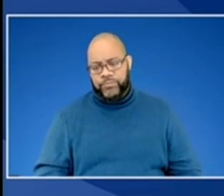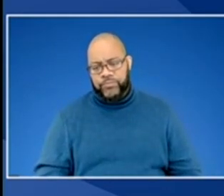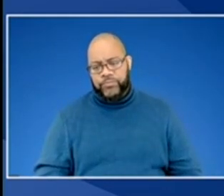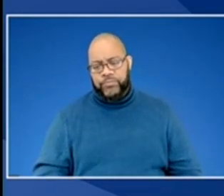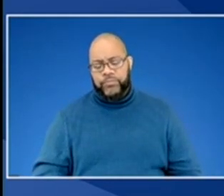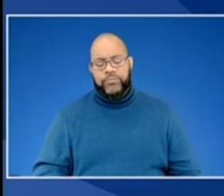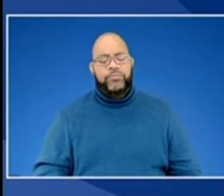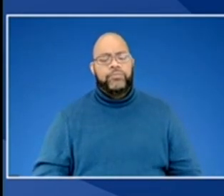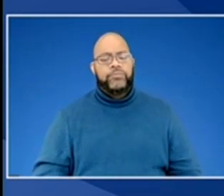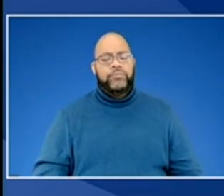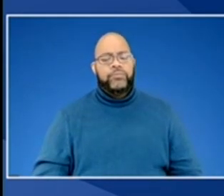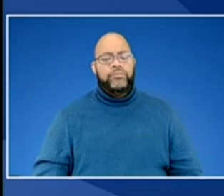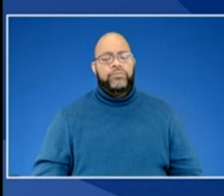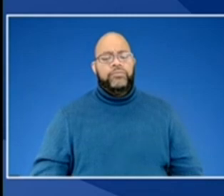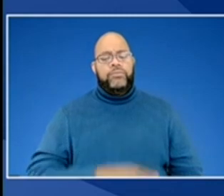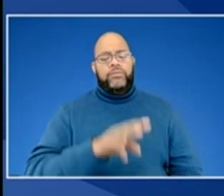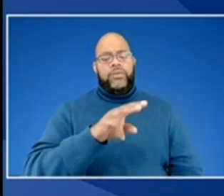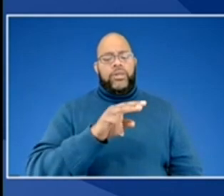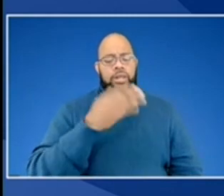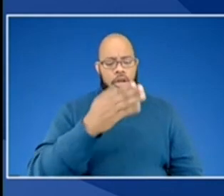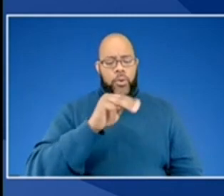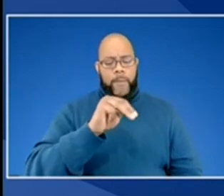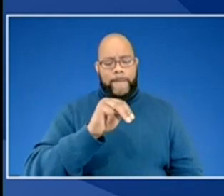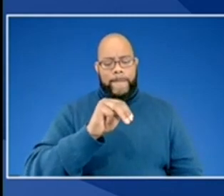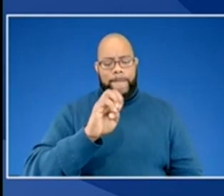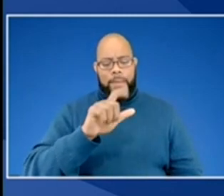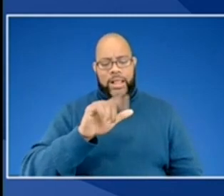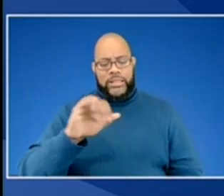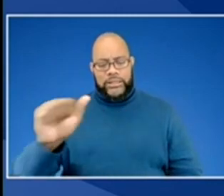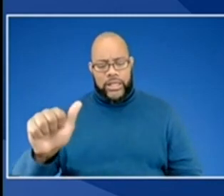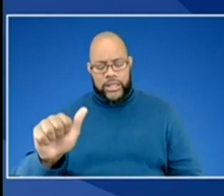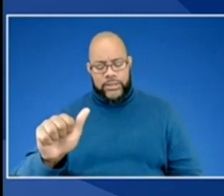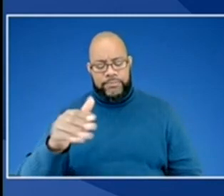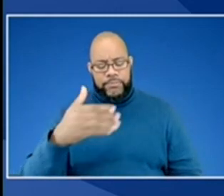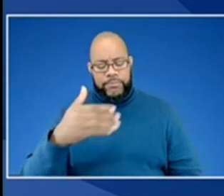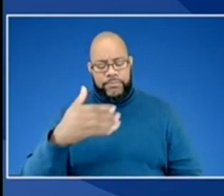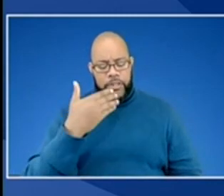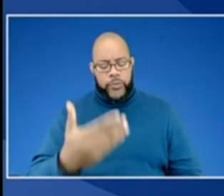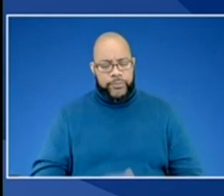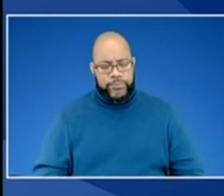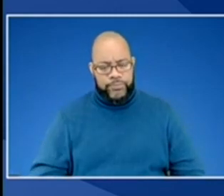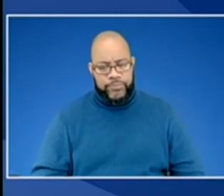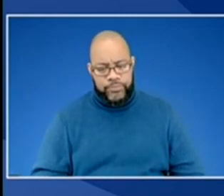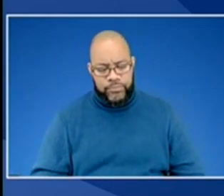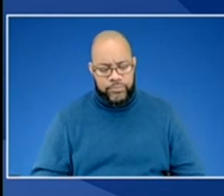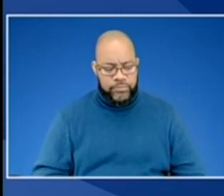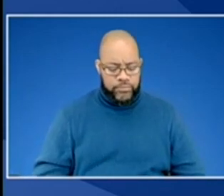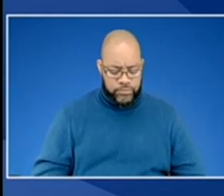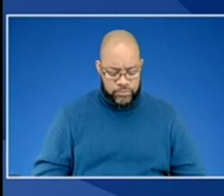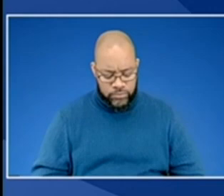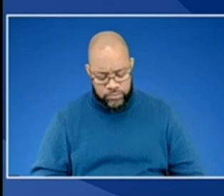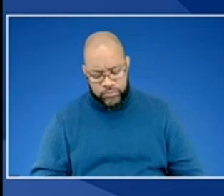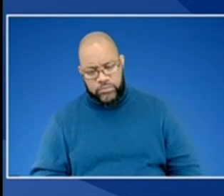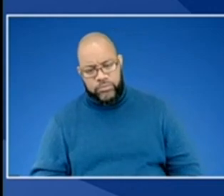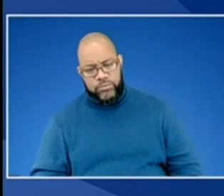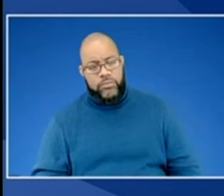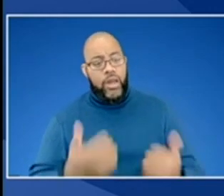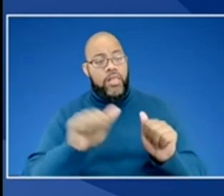Thank you, Melissa. Anything else as it